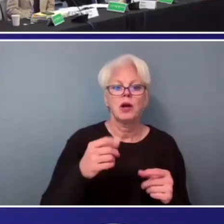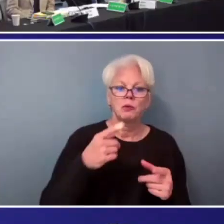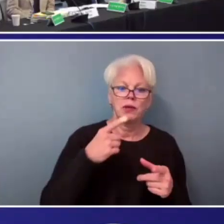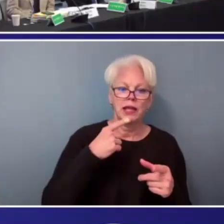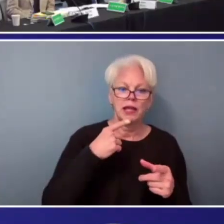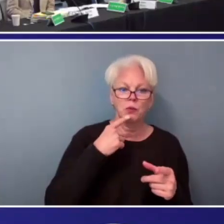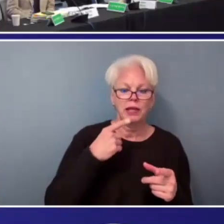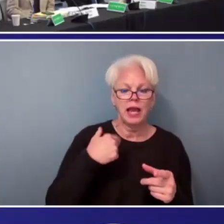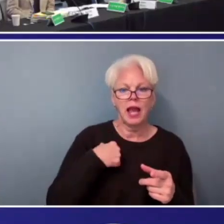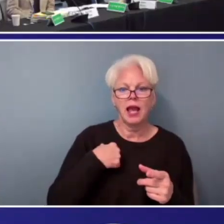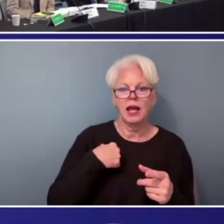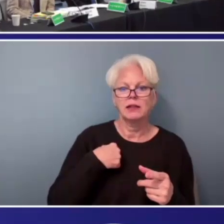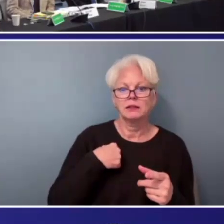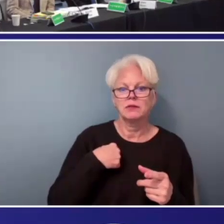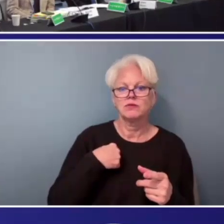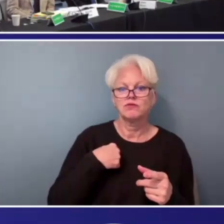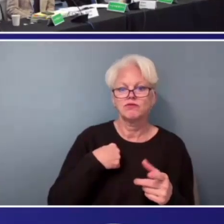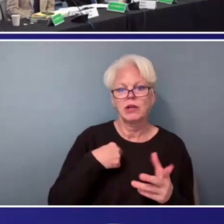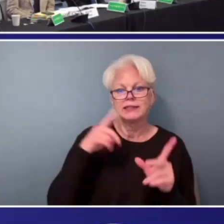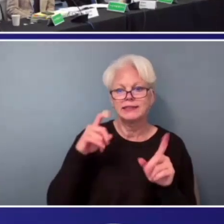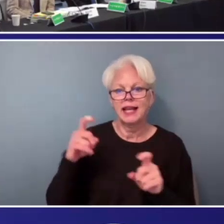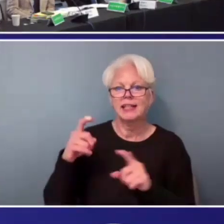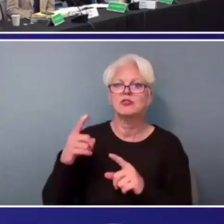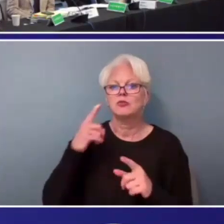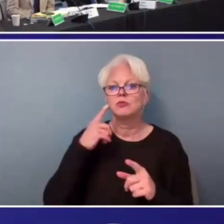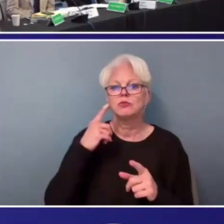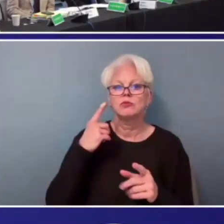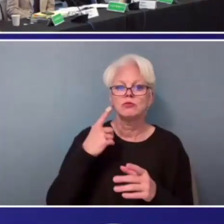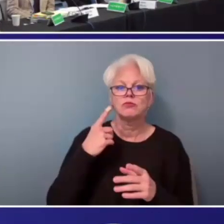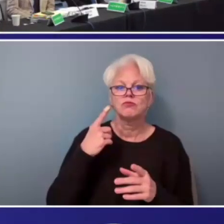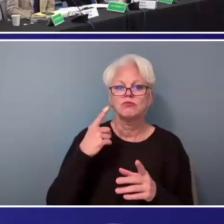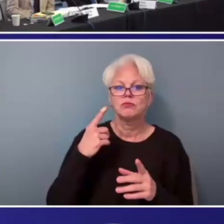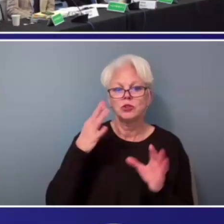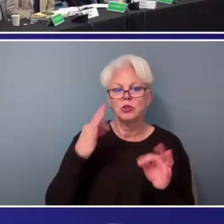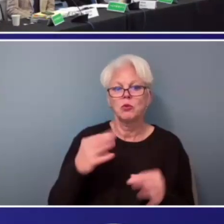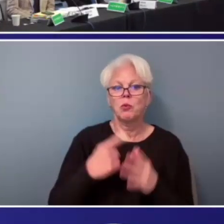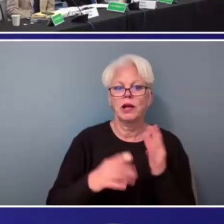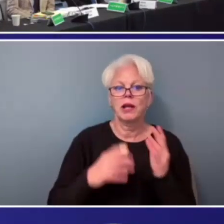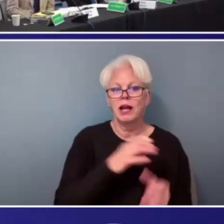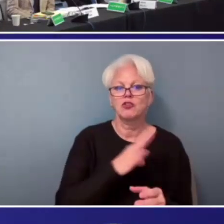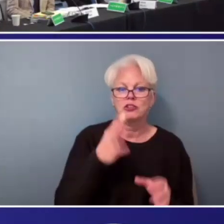Congress would have considered a professional degree at the time of